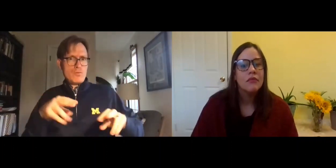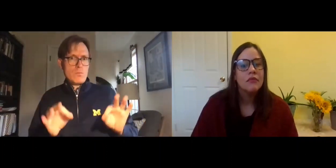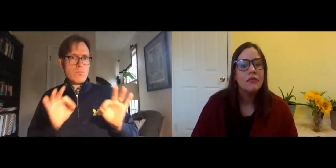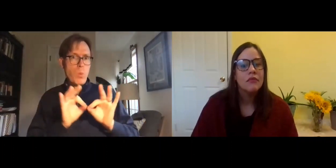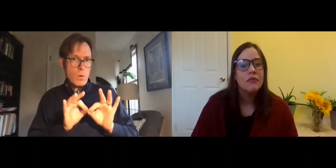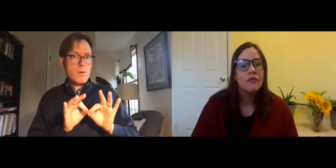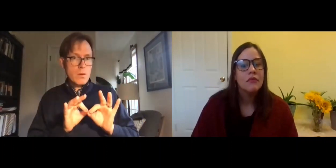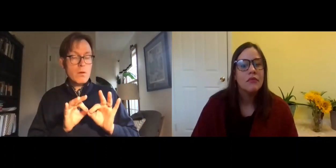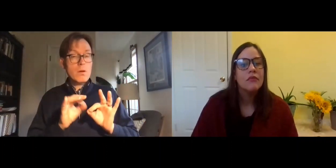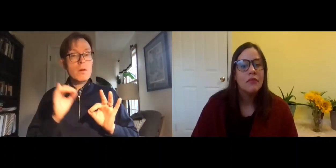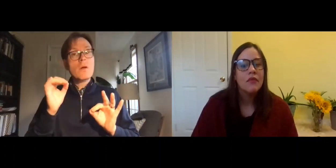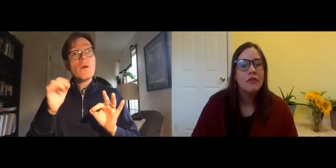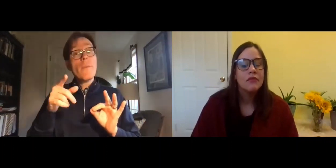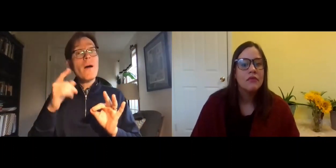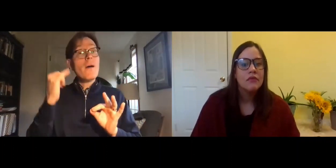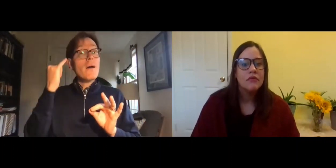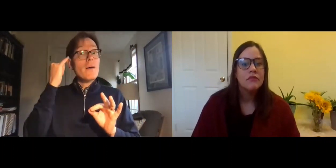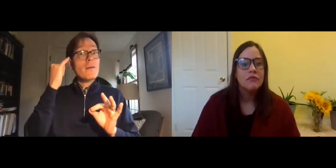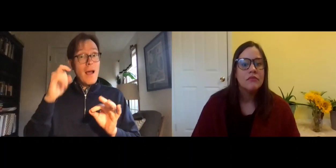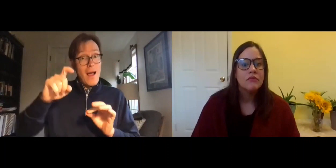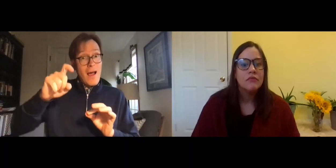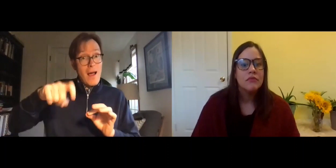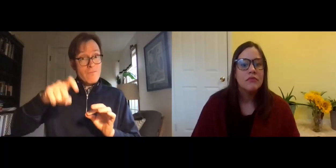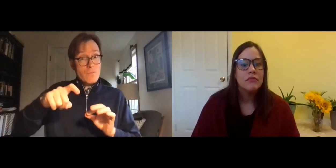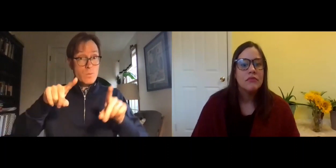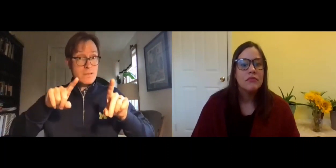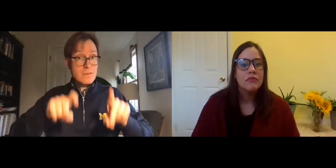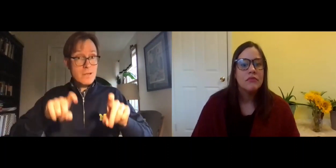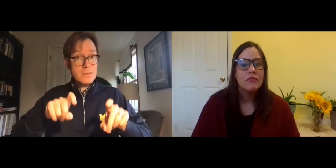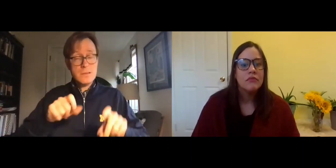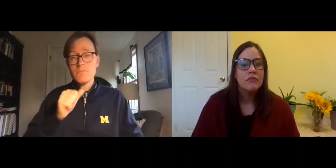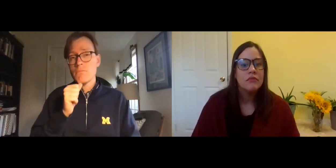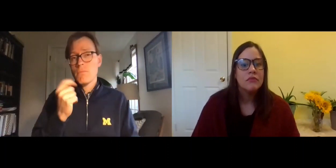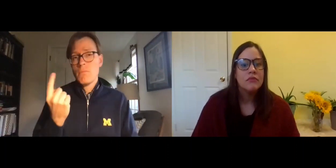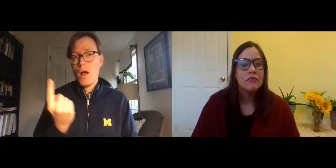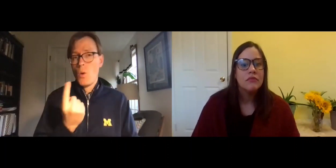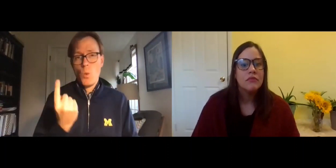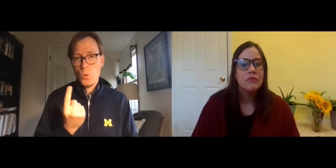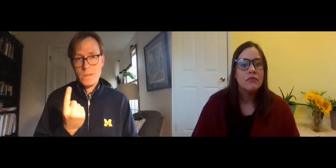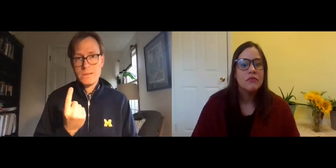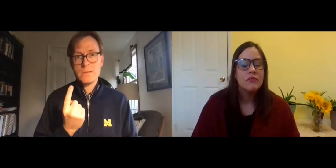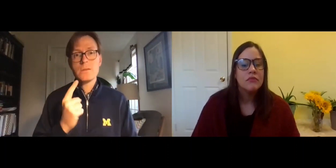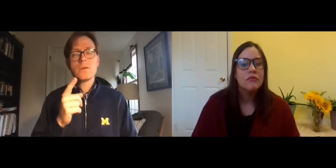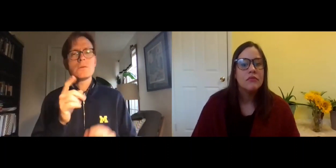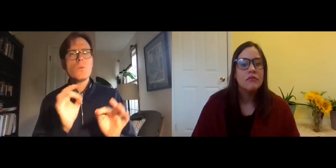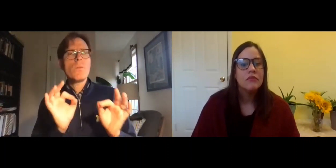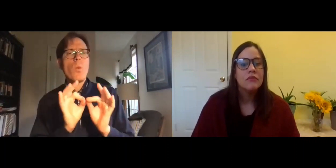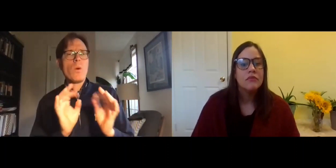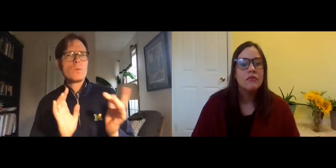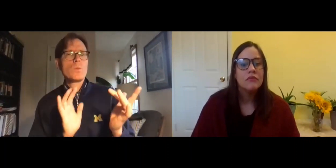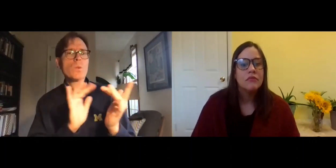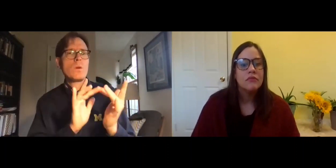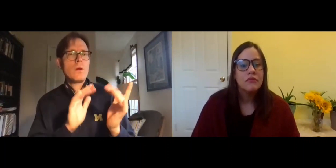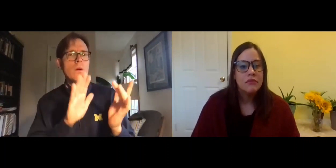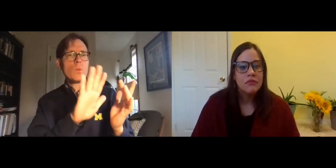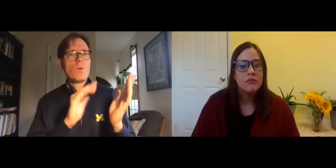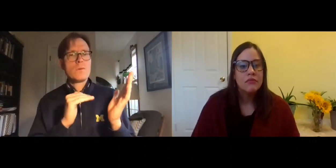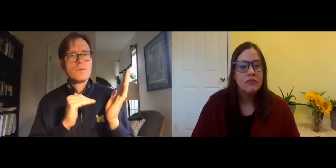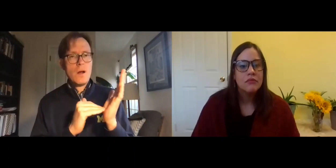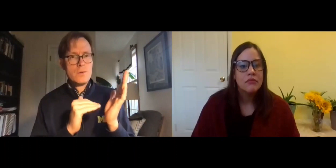So if you know you've been exposed, monitor yourself for those symptoms. You don't necessarily have to get tested.